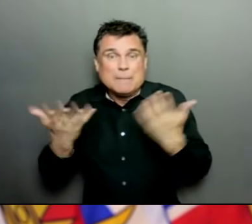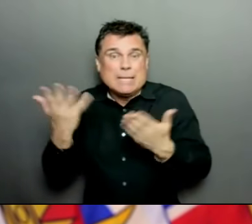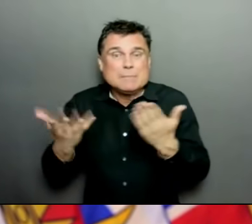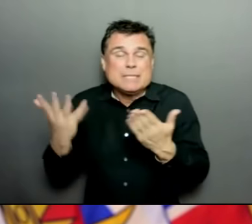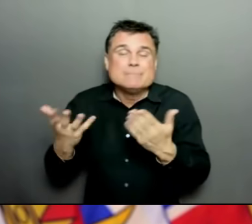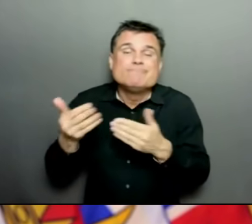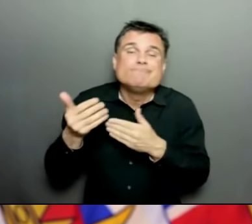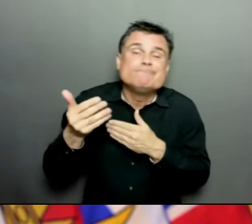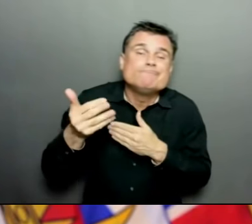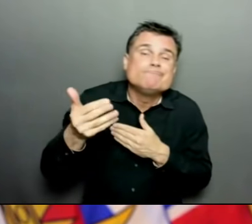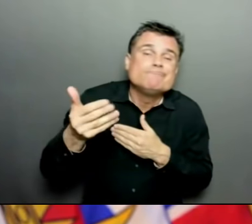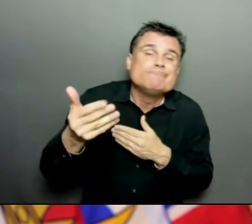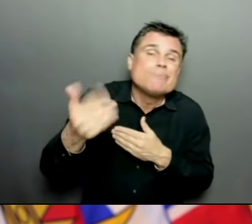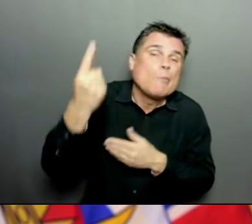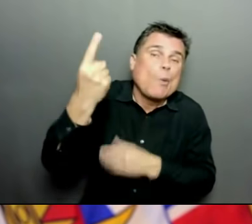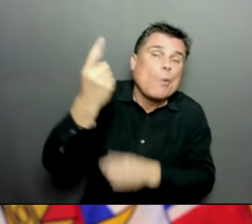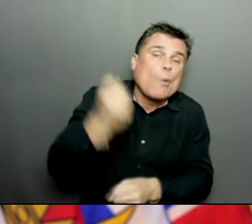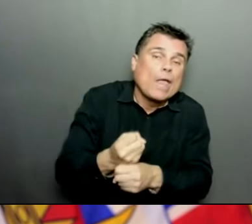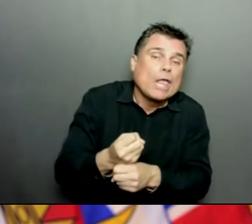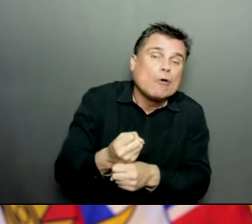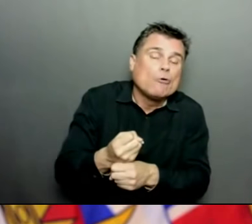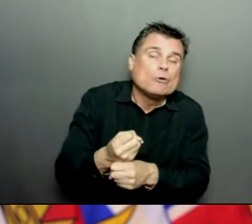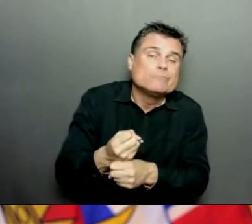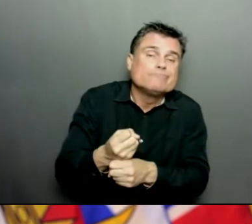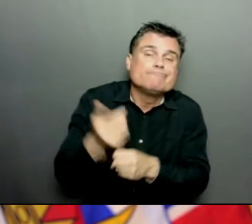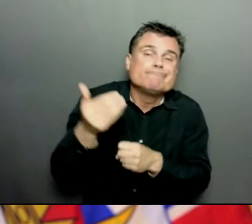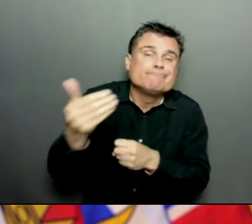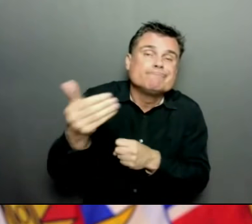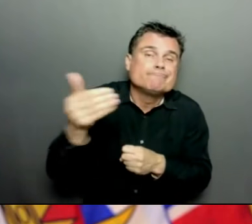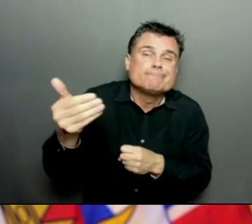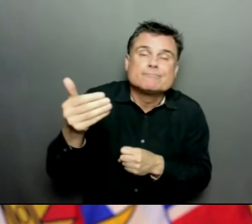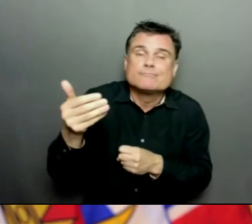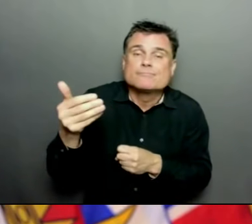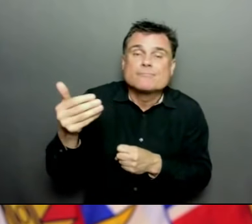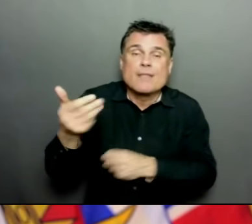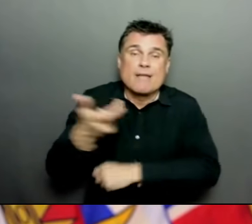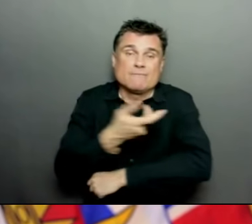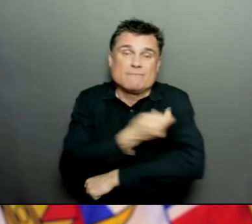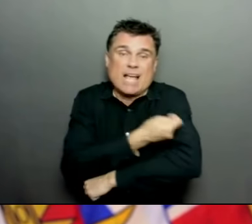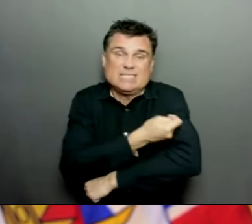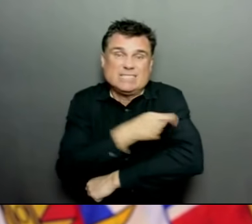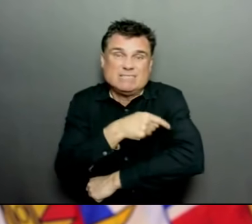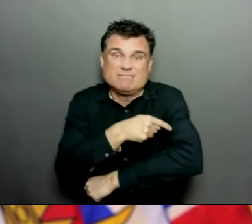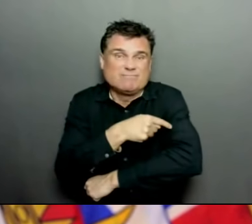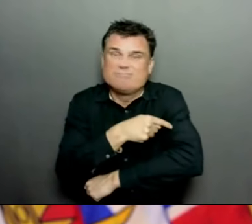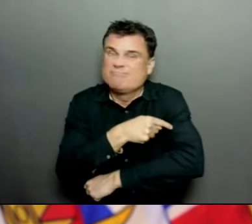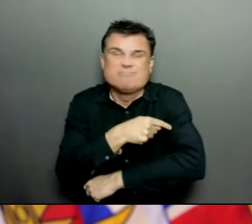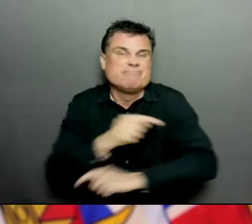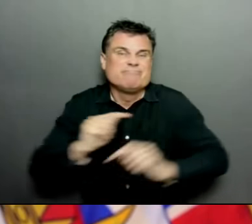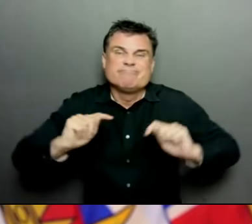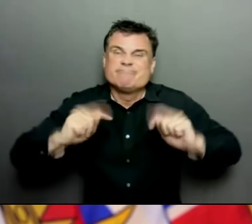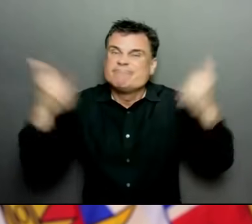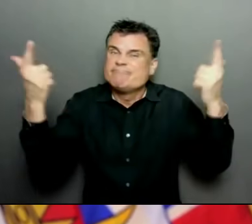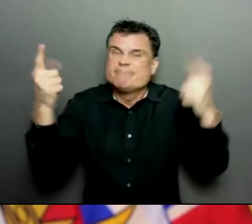might not be effective down the line. Experts can be a year or years for mutations like that to happen. What are your thoughts?